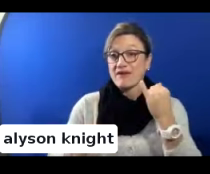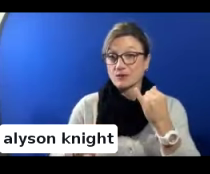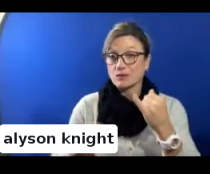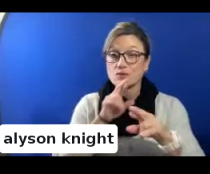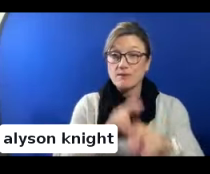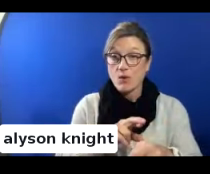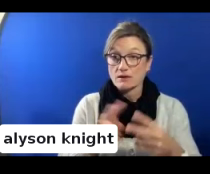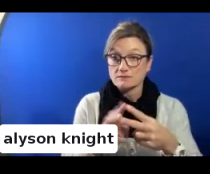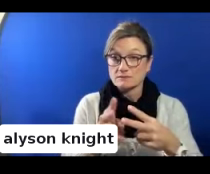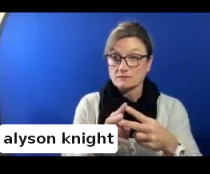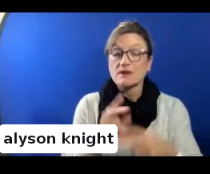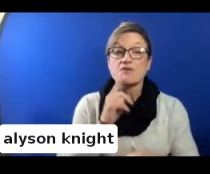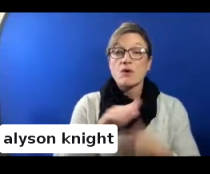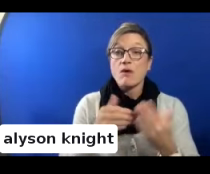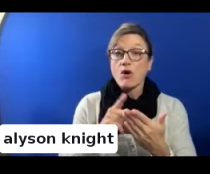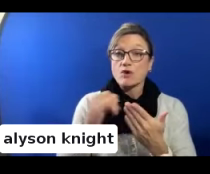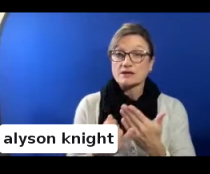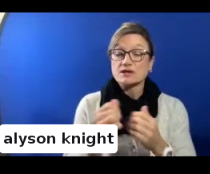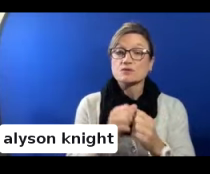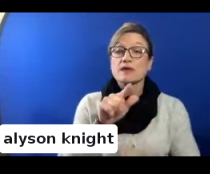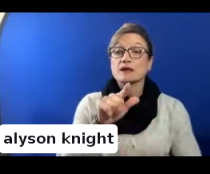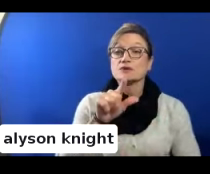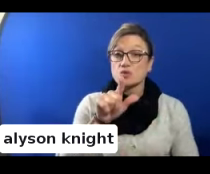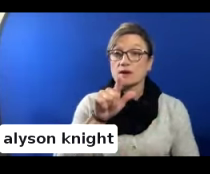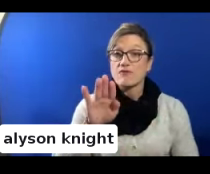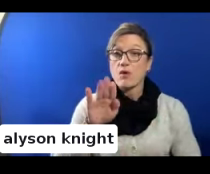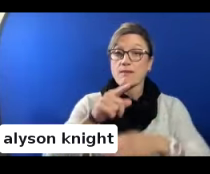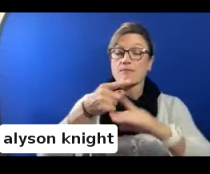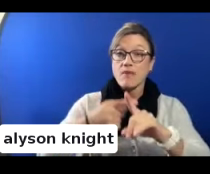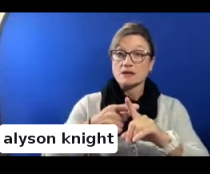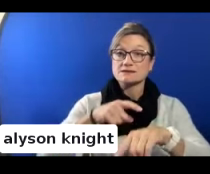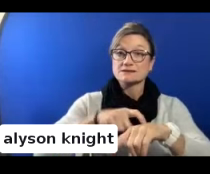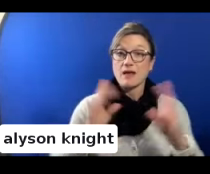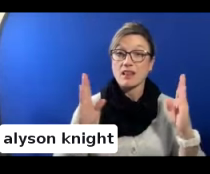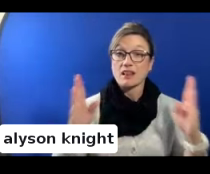For all projects with a 24-month timeline, we require two additional